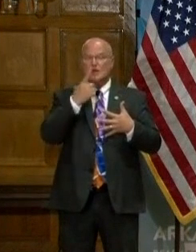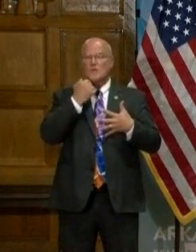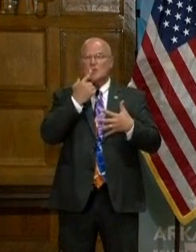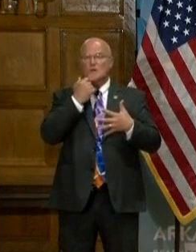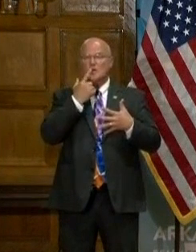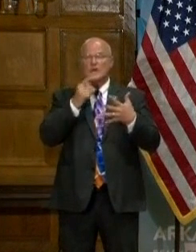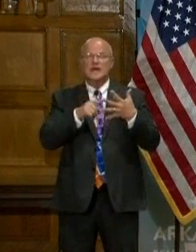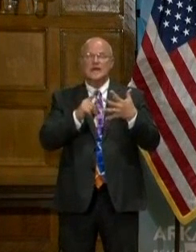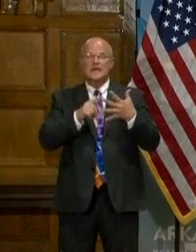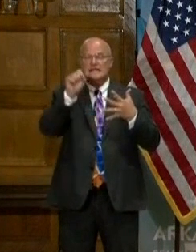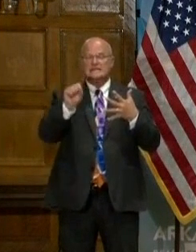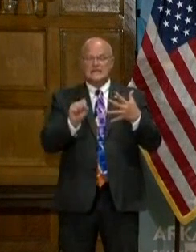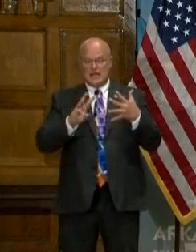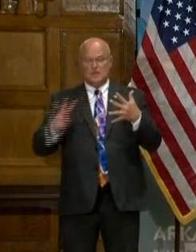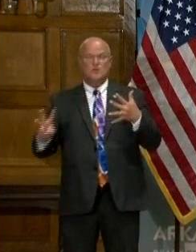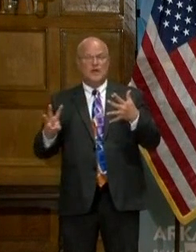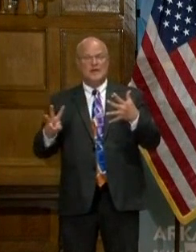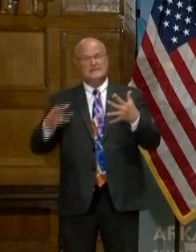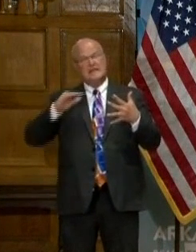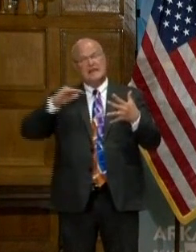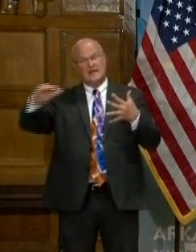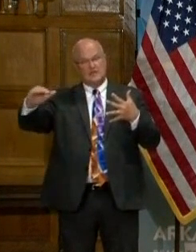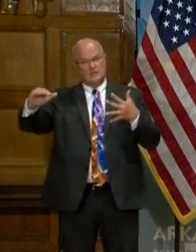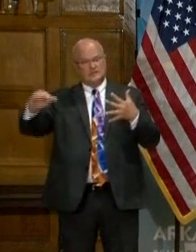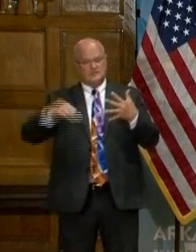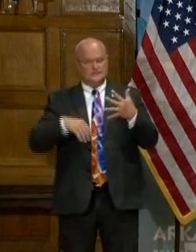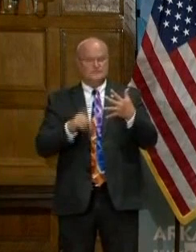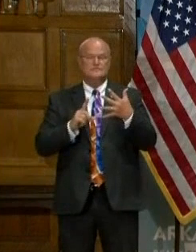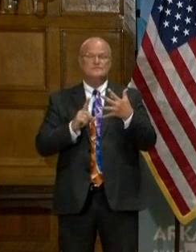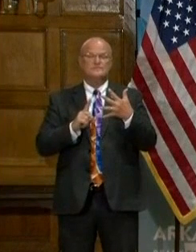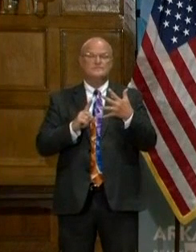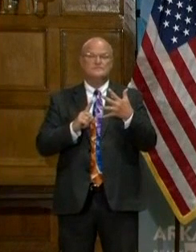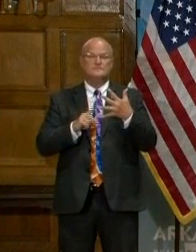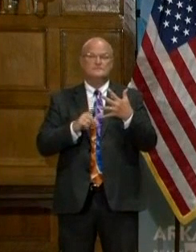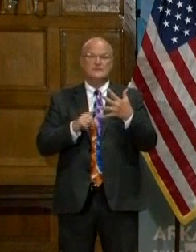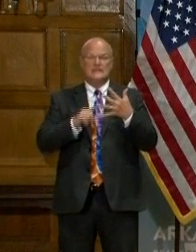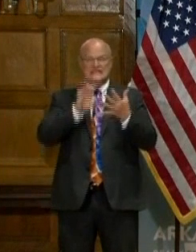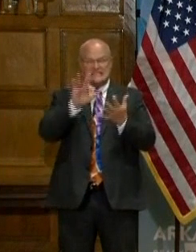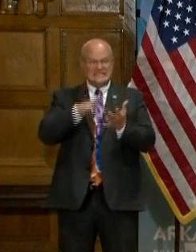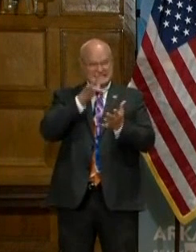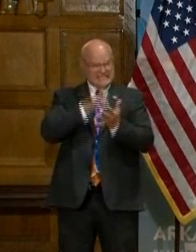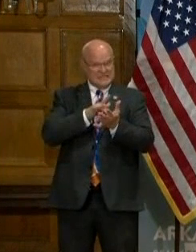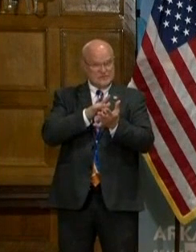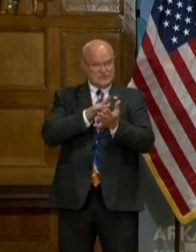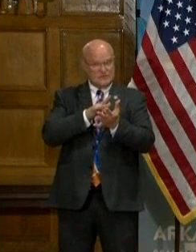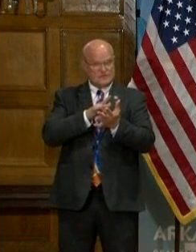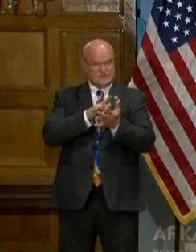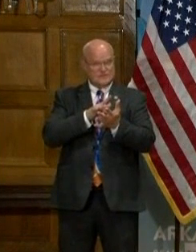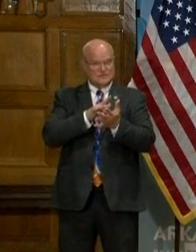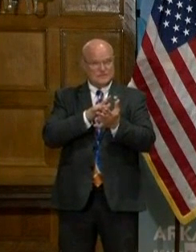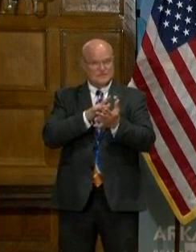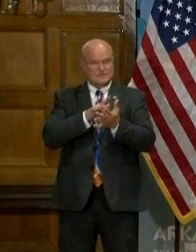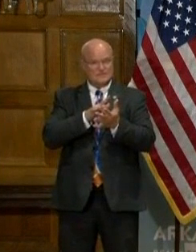THE DECLINE IN NEW CASES EACH DAY. IF YOU GO TO THE NORTHEAST, THE BLUE, YOU CAN SEE A LITTLE DIPPED DOWN.